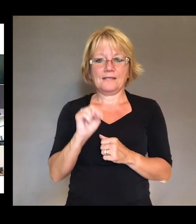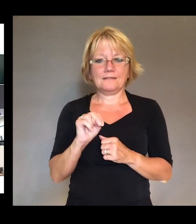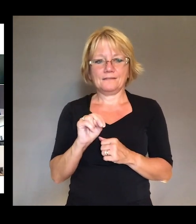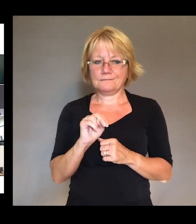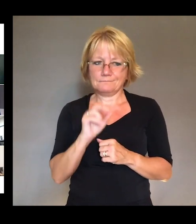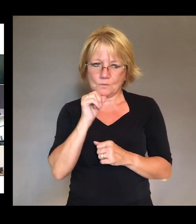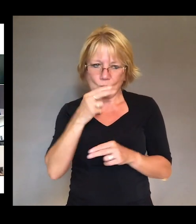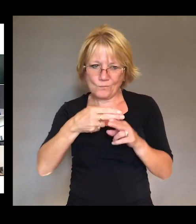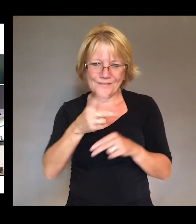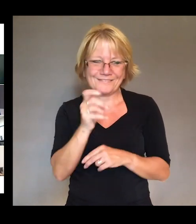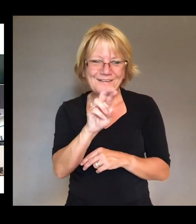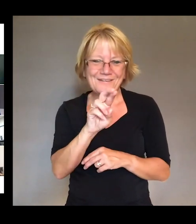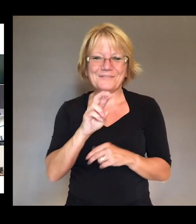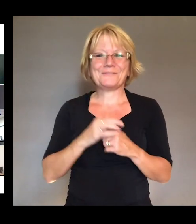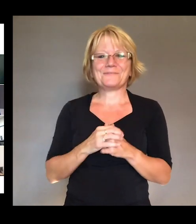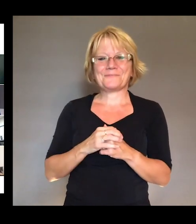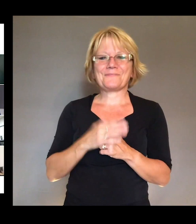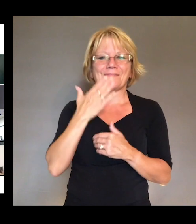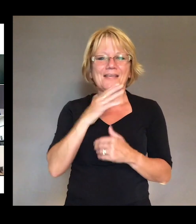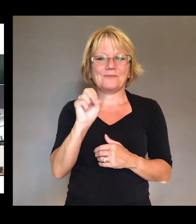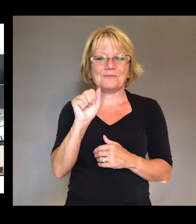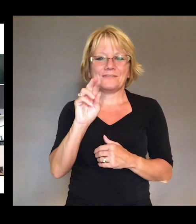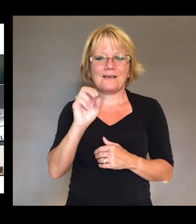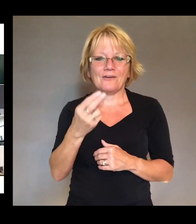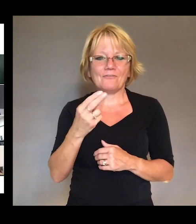Angan, I won't call you doctor. I'll say Angan. Thank you, Sarah.